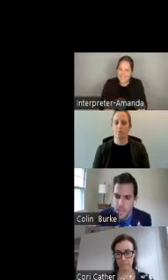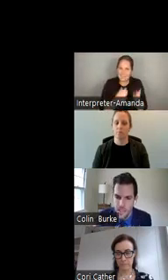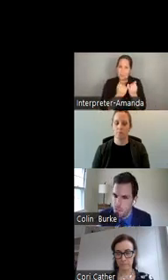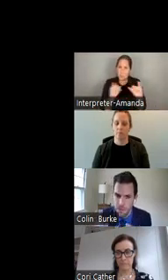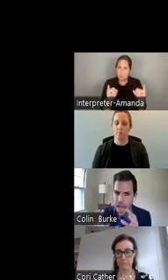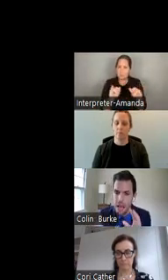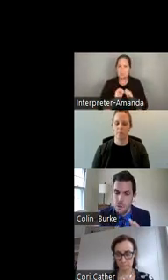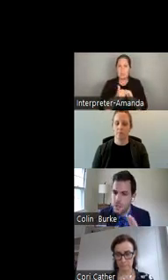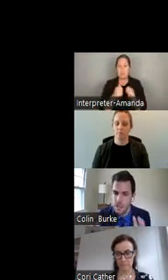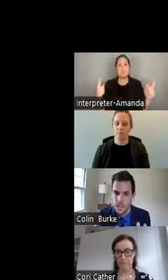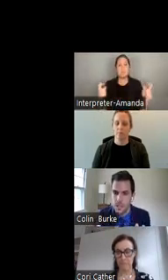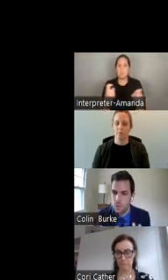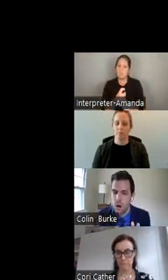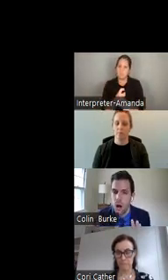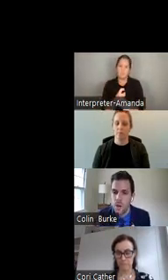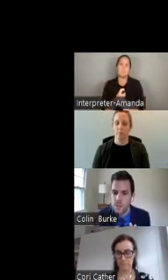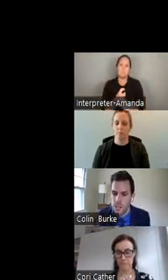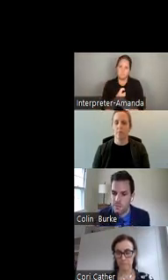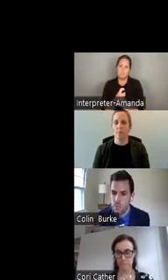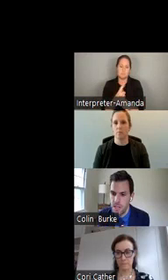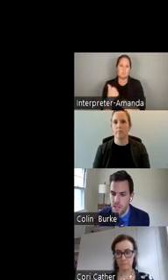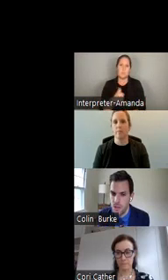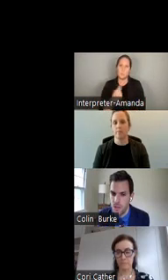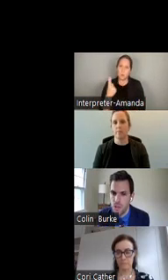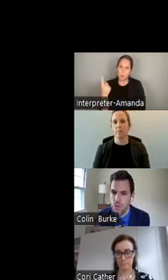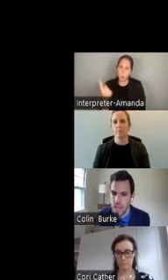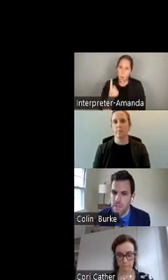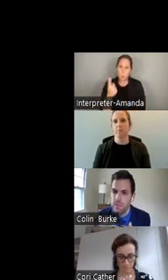complicated topic but absolutely I think you know we're always looking for ways to to create and